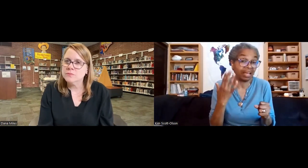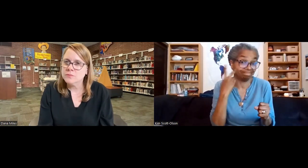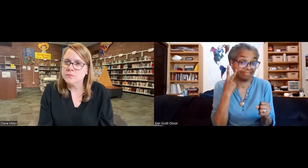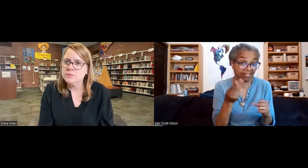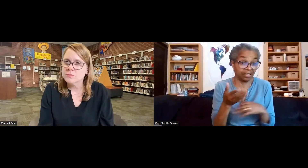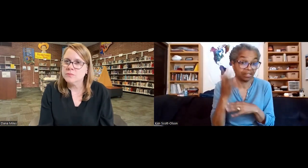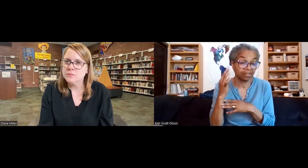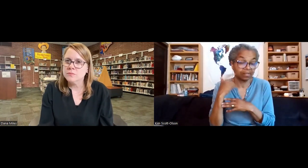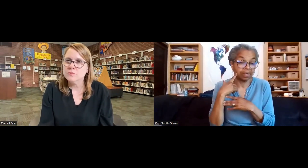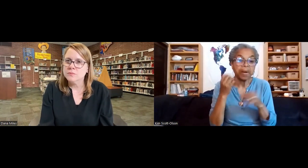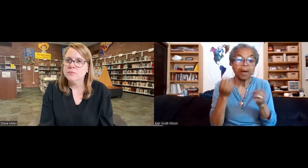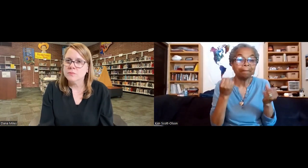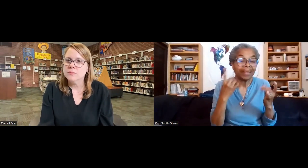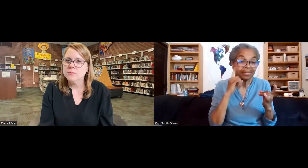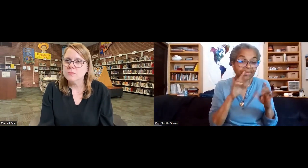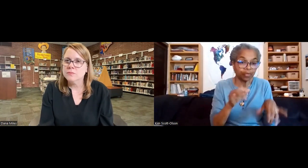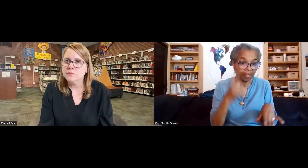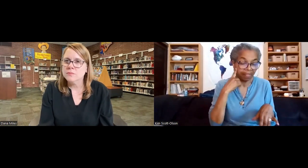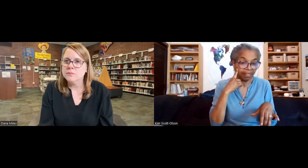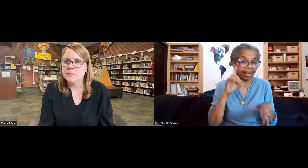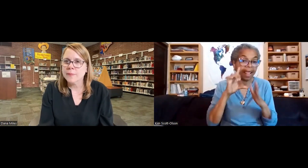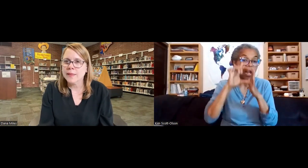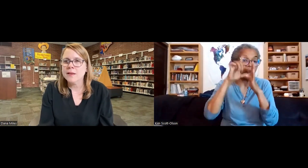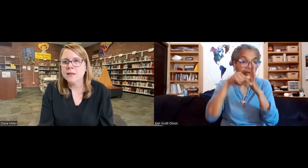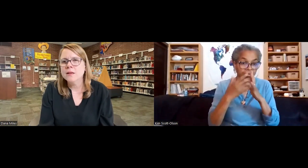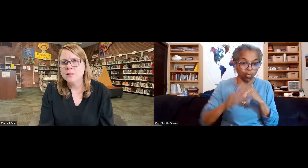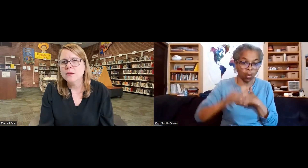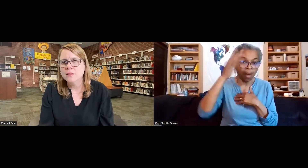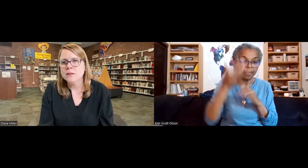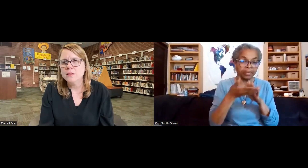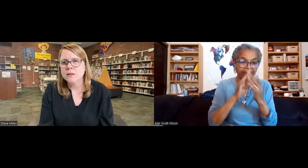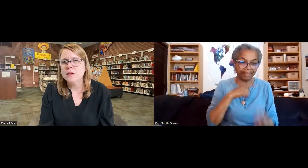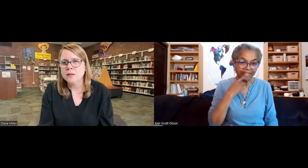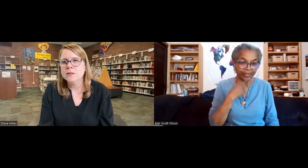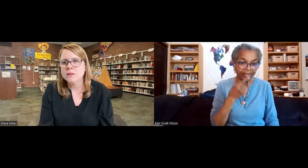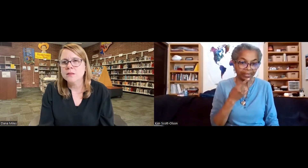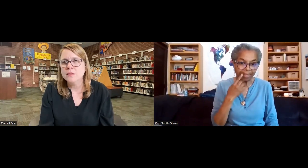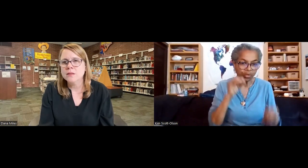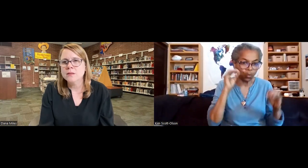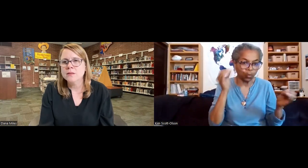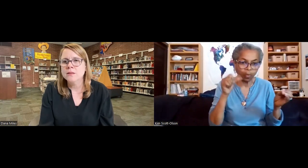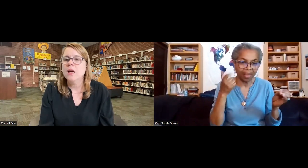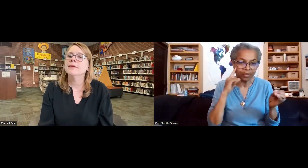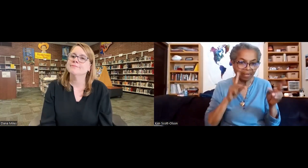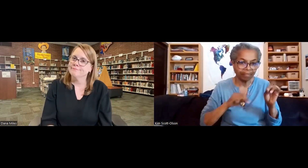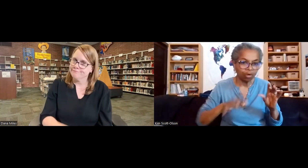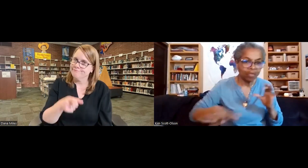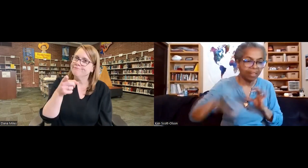In my experience, I’ve seen many Deaf children think they’ll become hearing when they grow up,